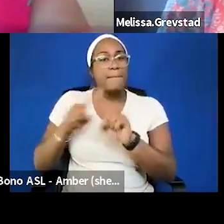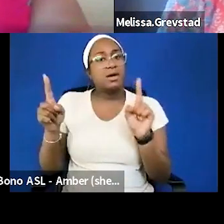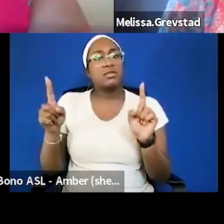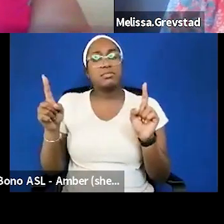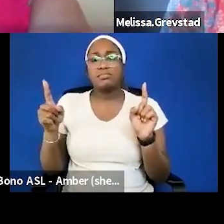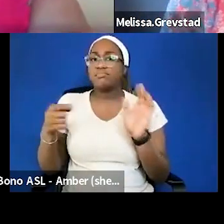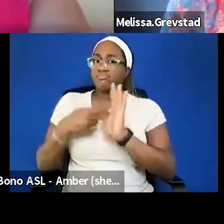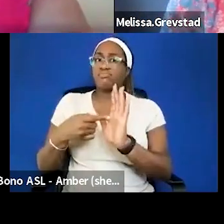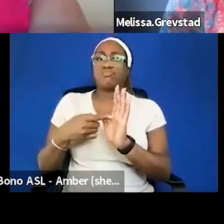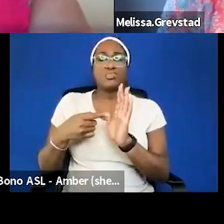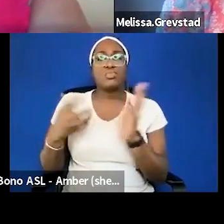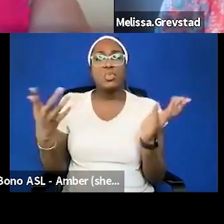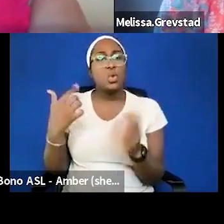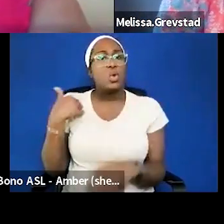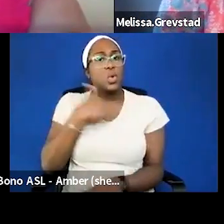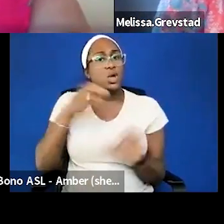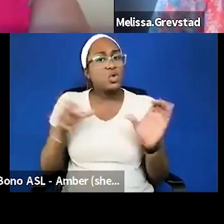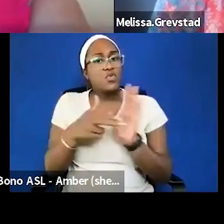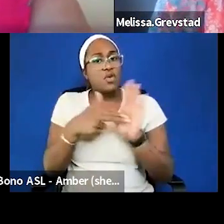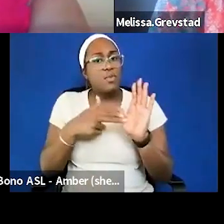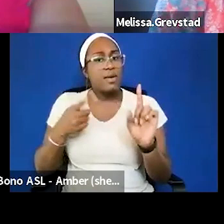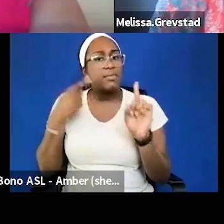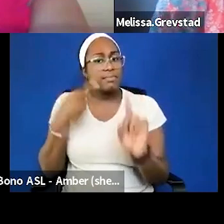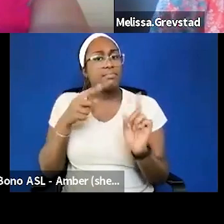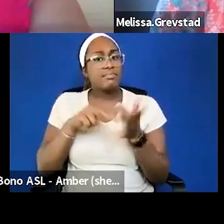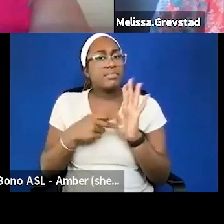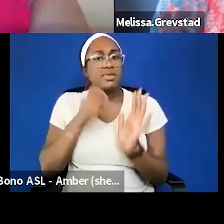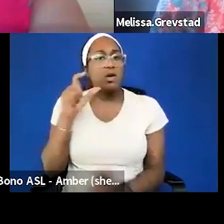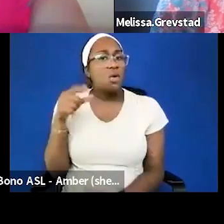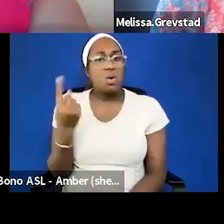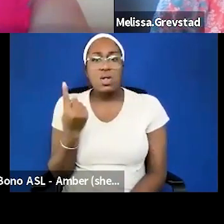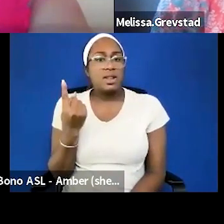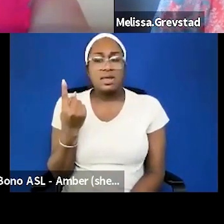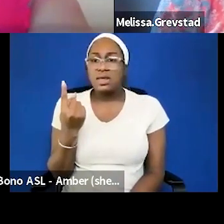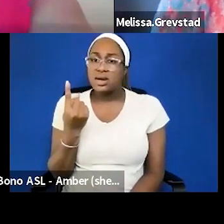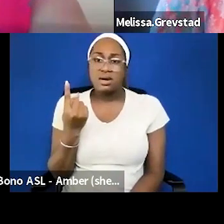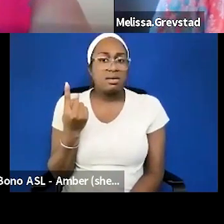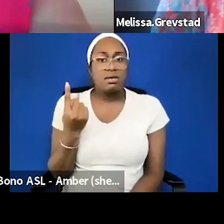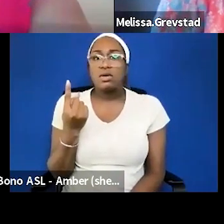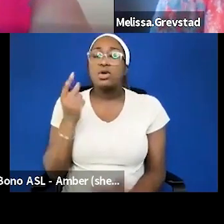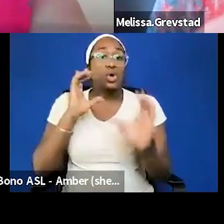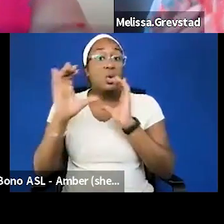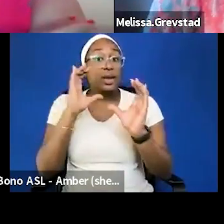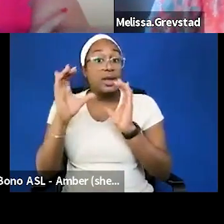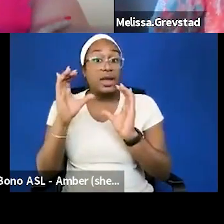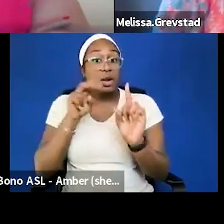that we do on our brand purpose, because we don't just, you know, communicate our point of view. We don't just say things.